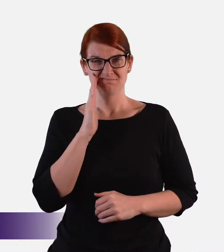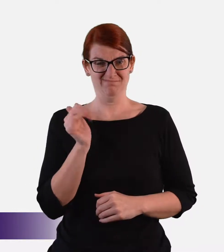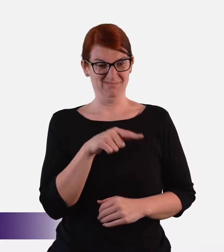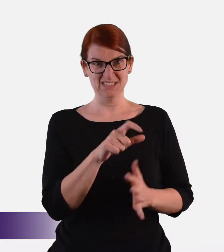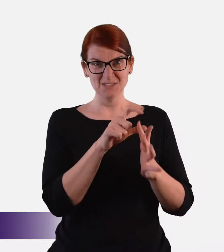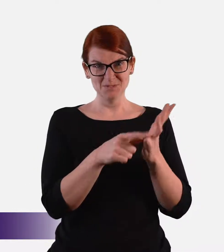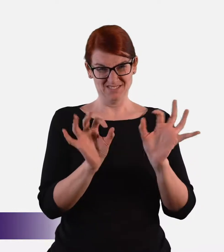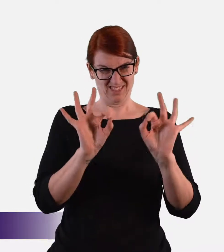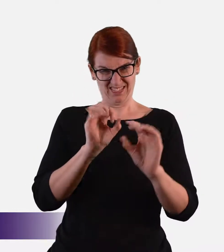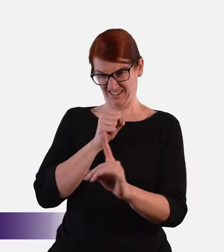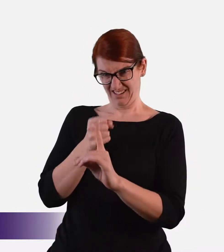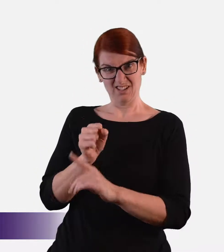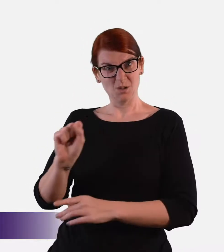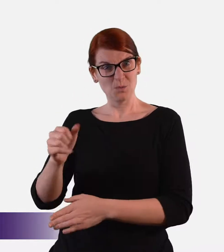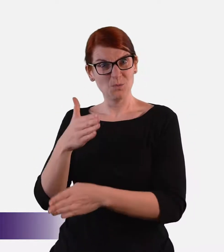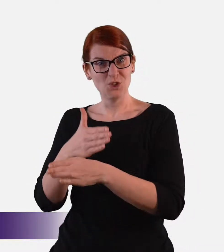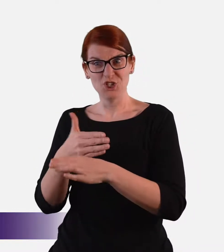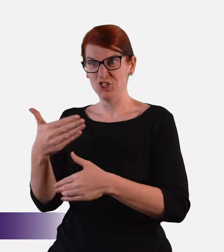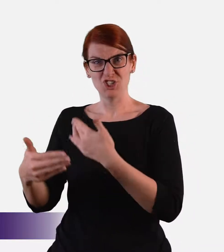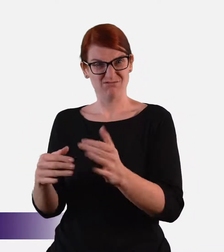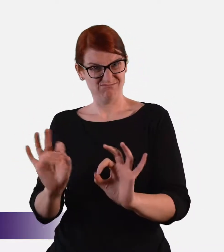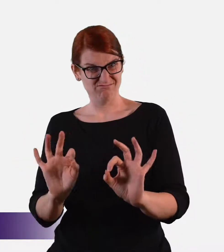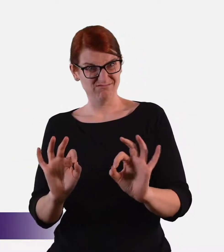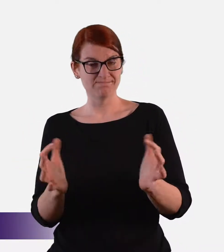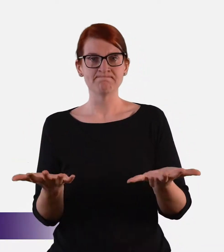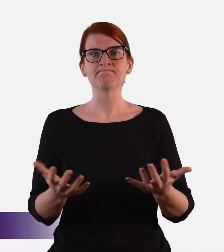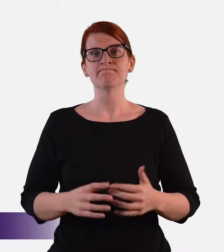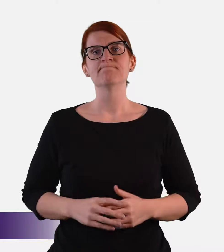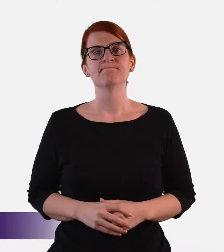even in circumstances where this did not affect their ability to carry out their work.